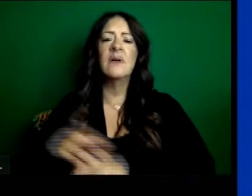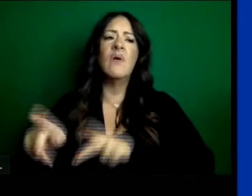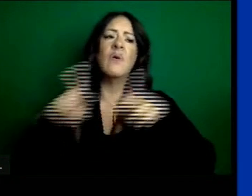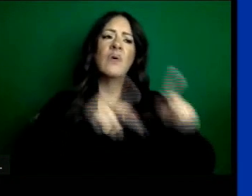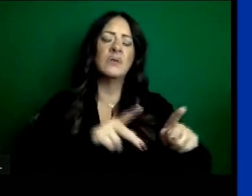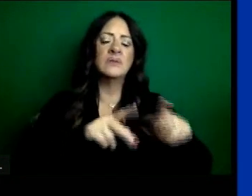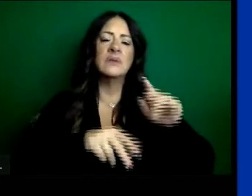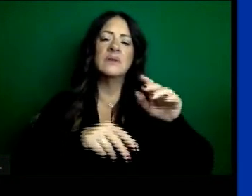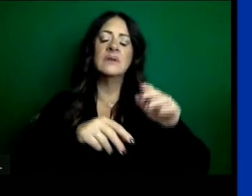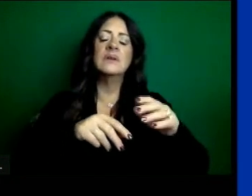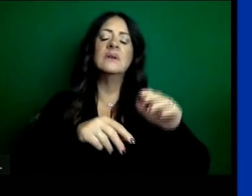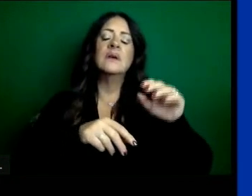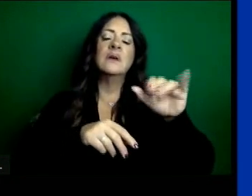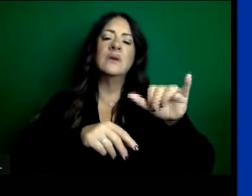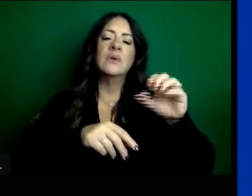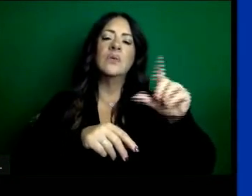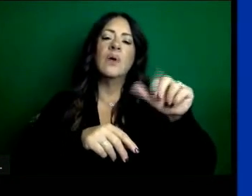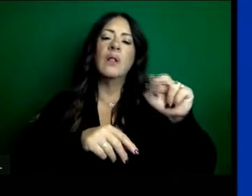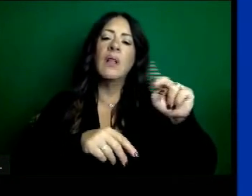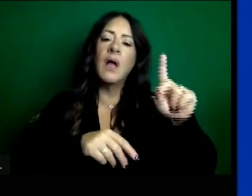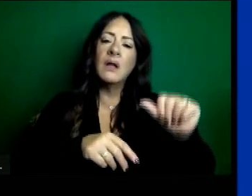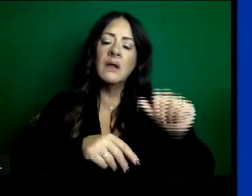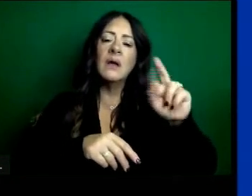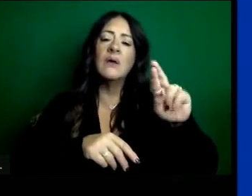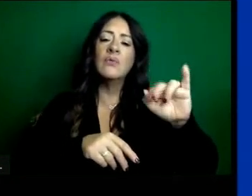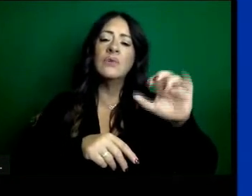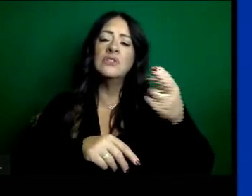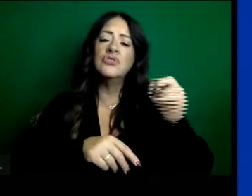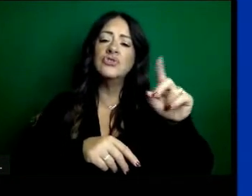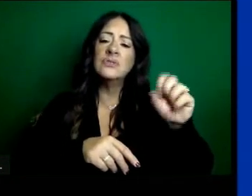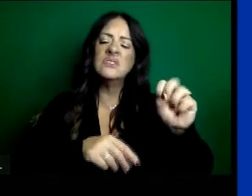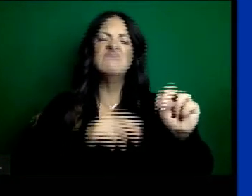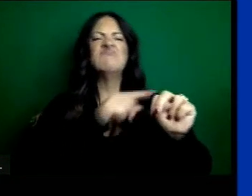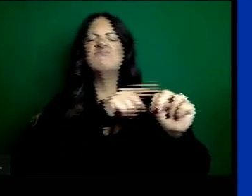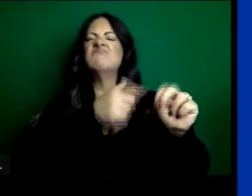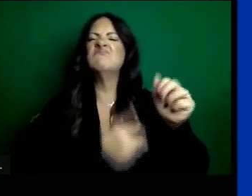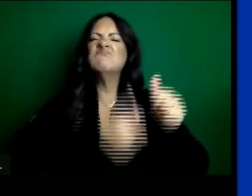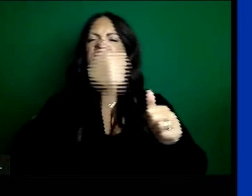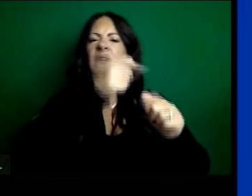AT THIS STATE NOT JUST IN PUBLIC HEALTH OR HEALTH AND